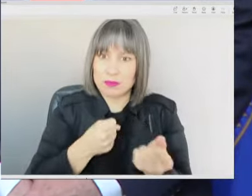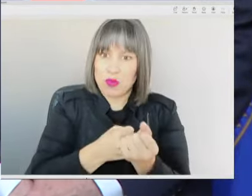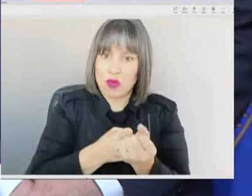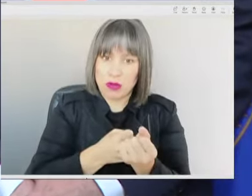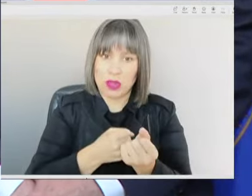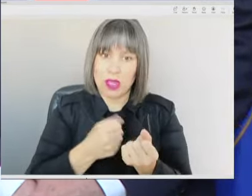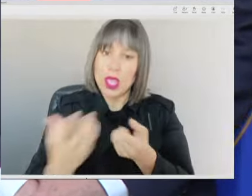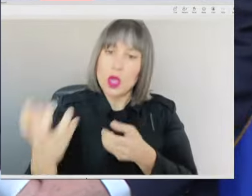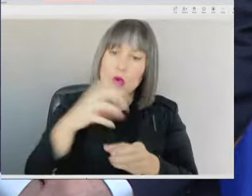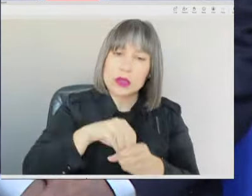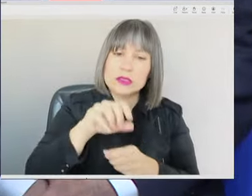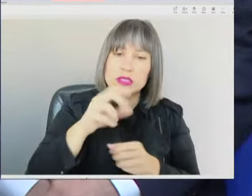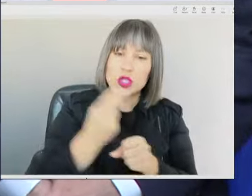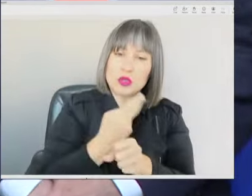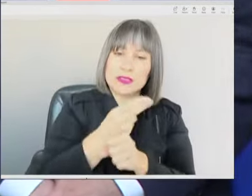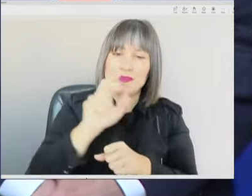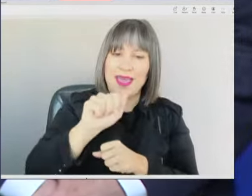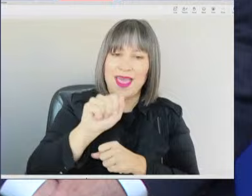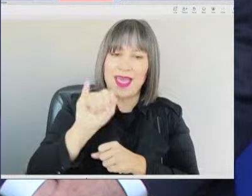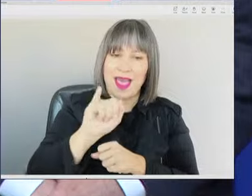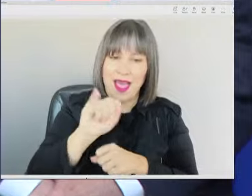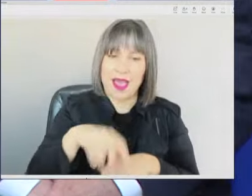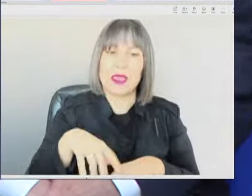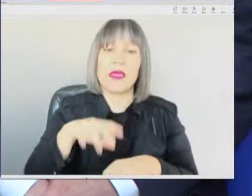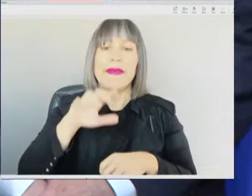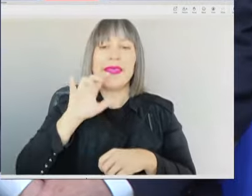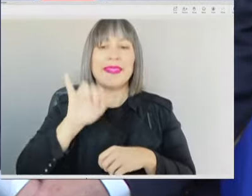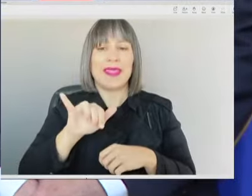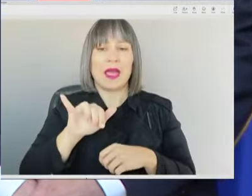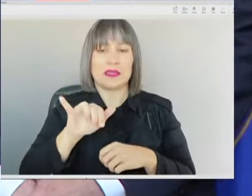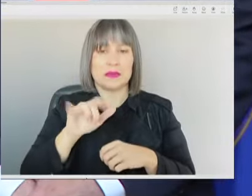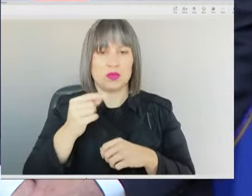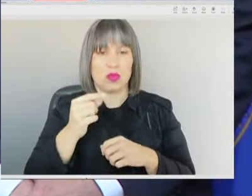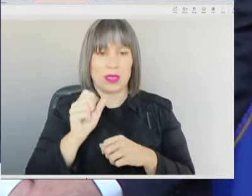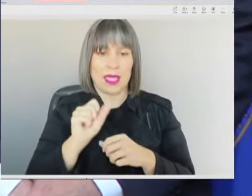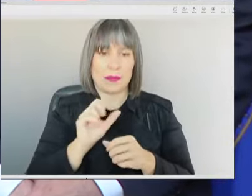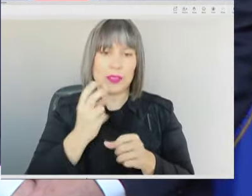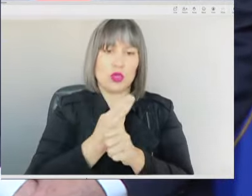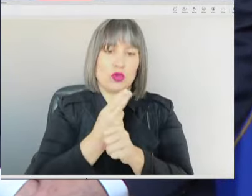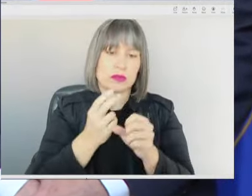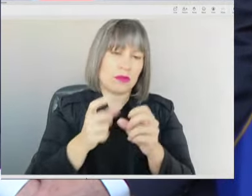well. So these are wrappers that can sit on top of technologies and these are at no costs too.